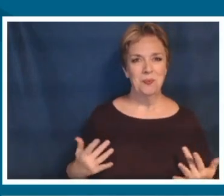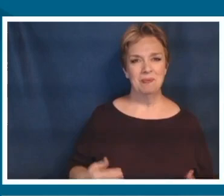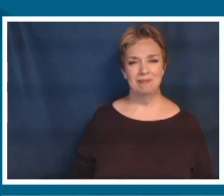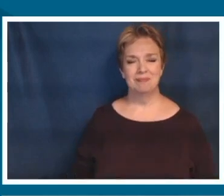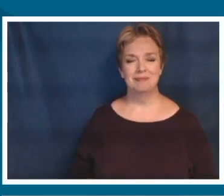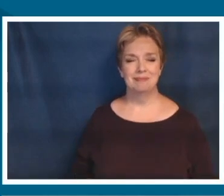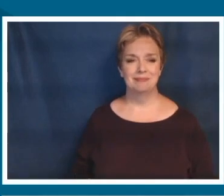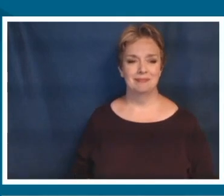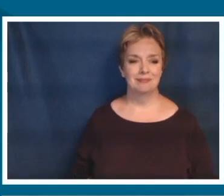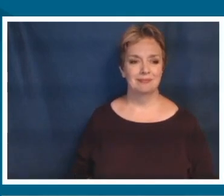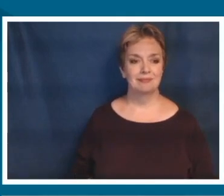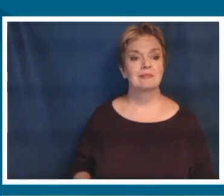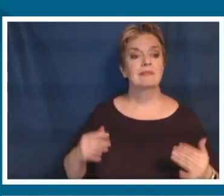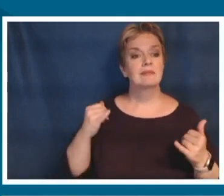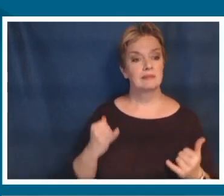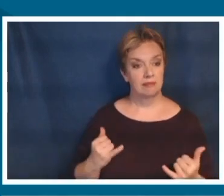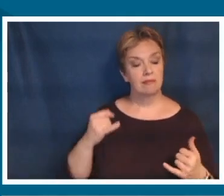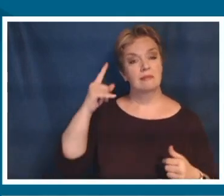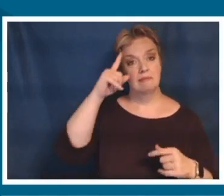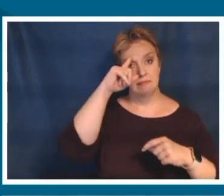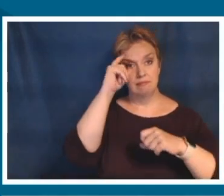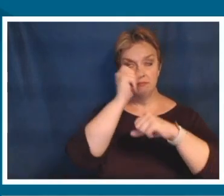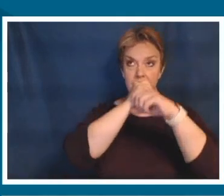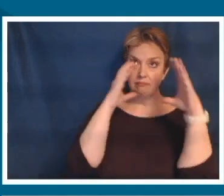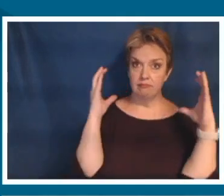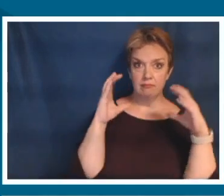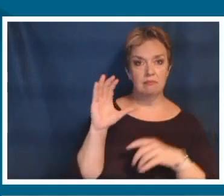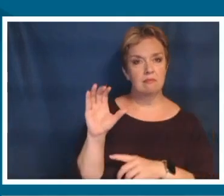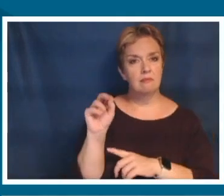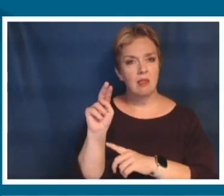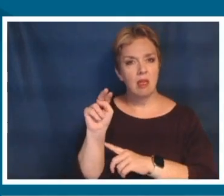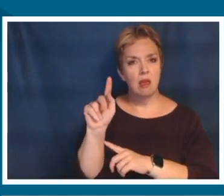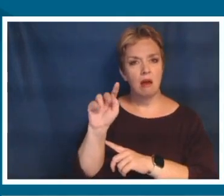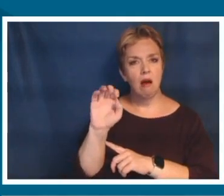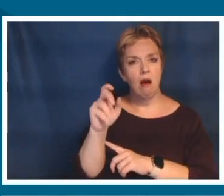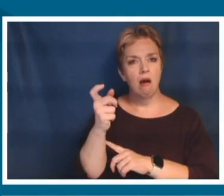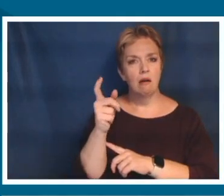so when you what does it do when you take a